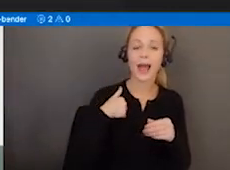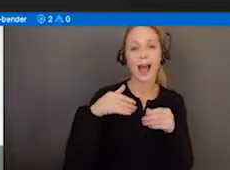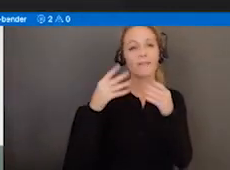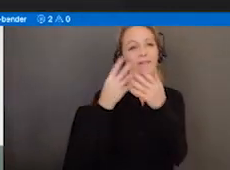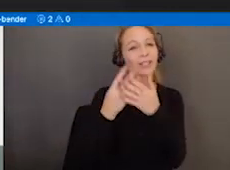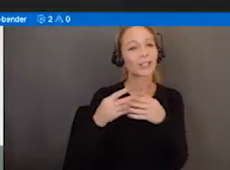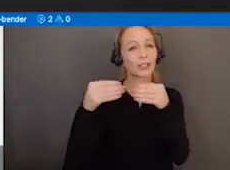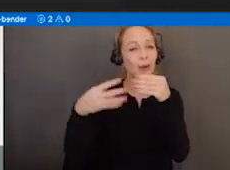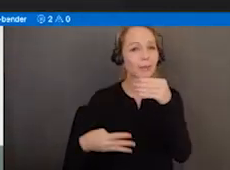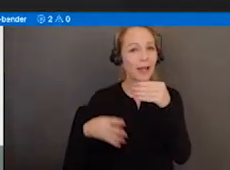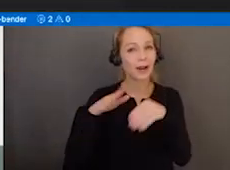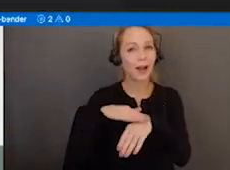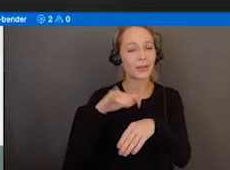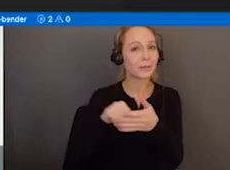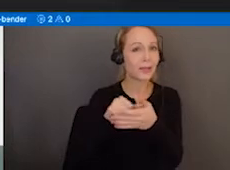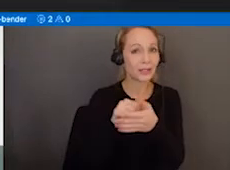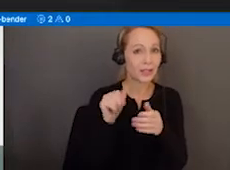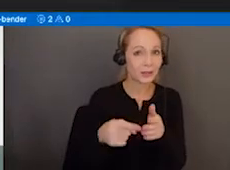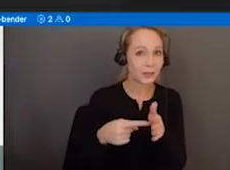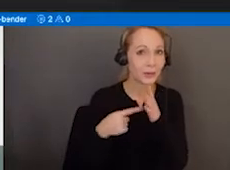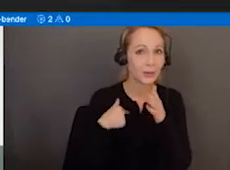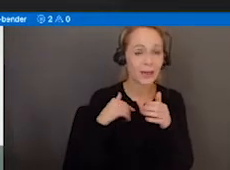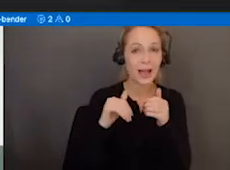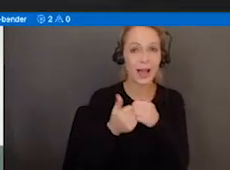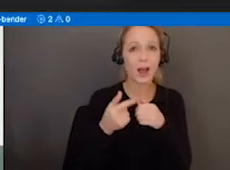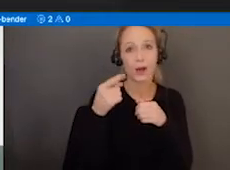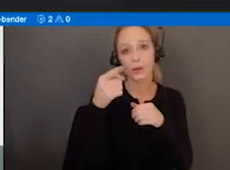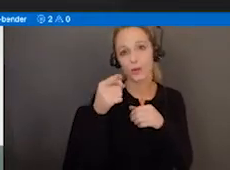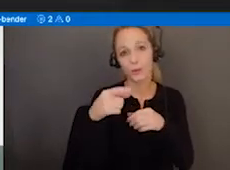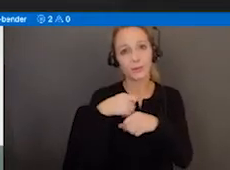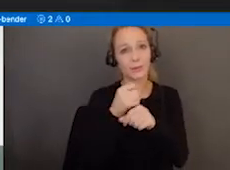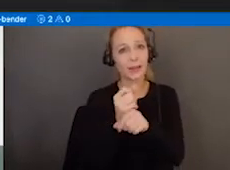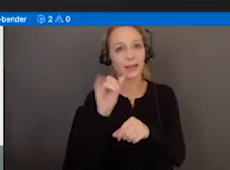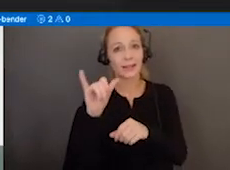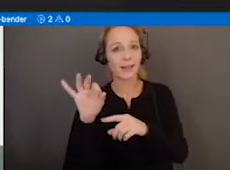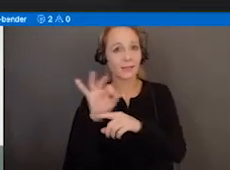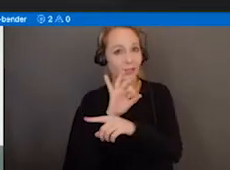CAN YOU EXPLAIN HOW WE IMPLEMENTED THE FILTERING FUNCTION USING GraphQL?